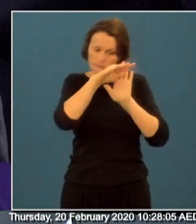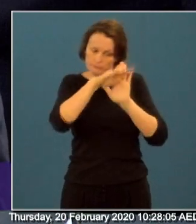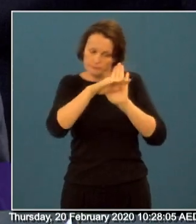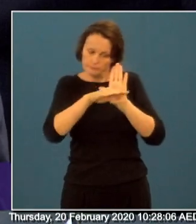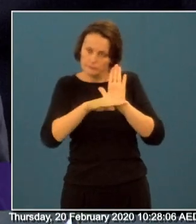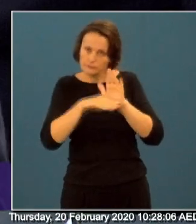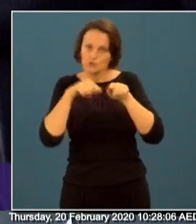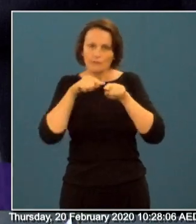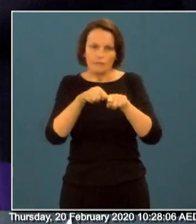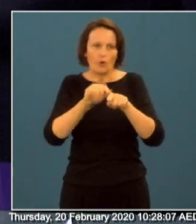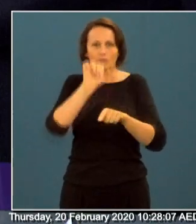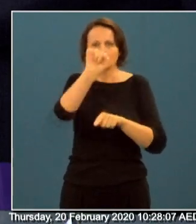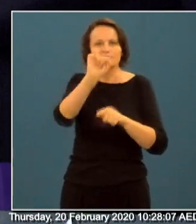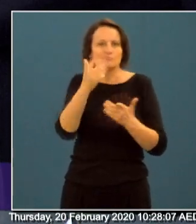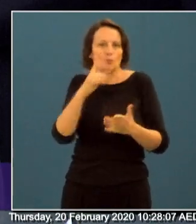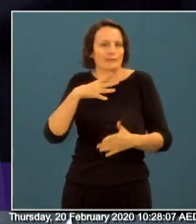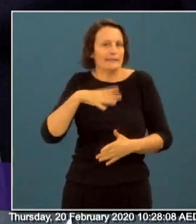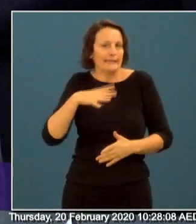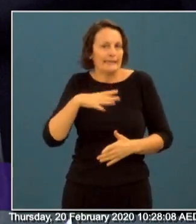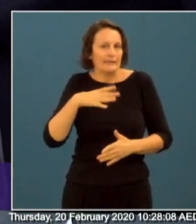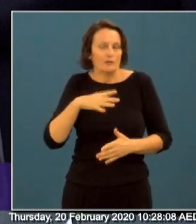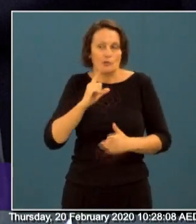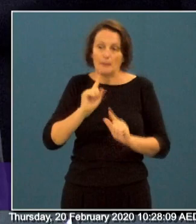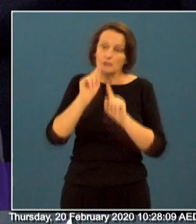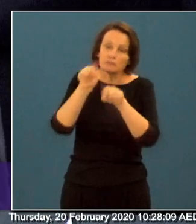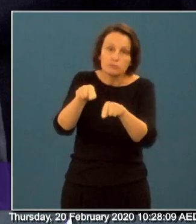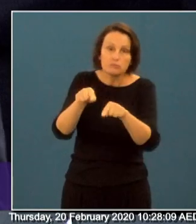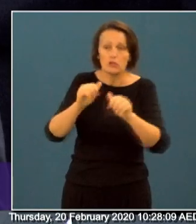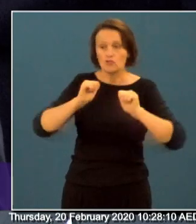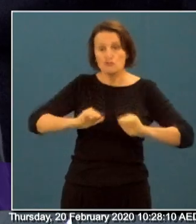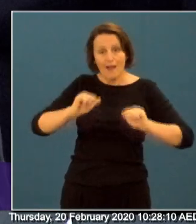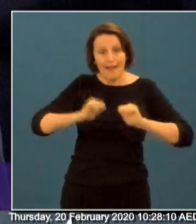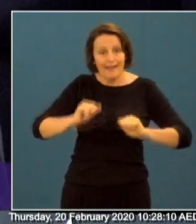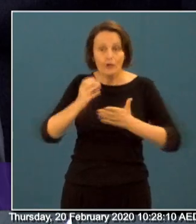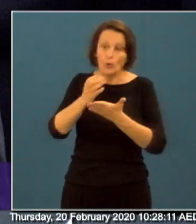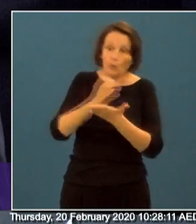That includes attendance at training programs or workshops